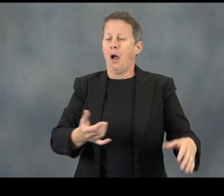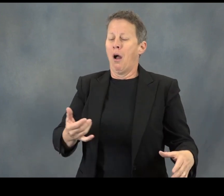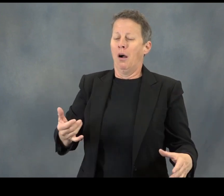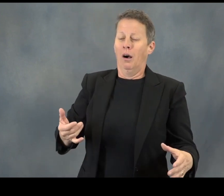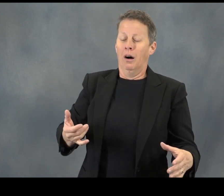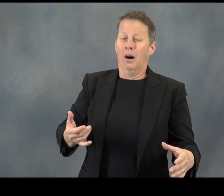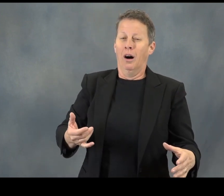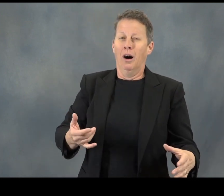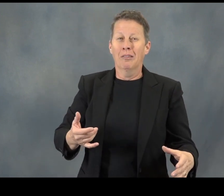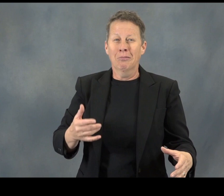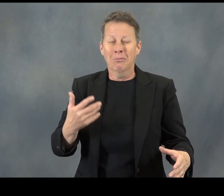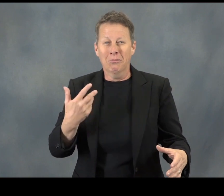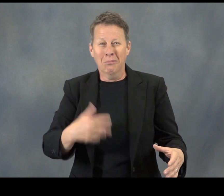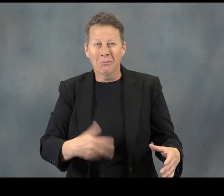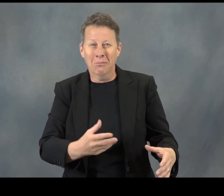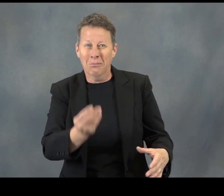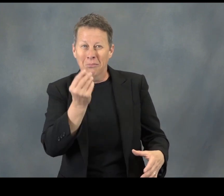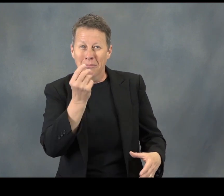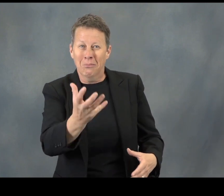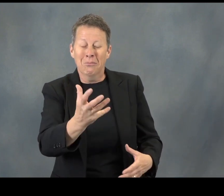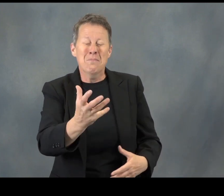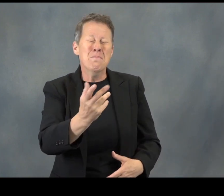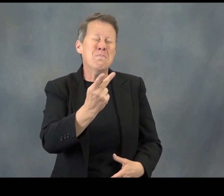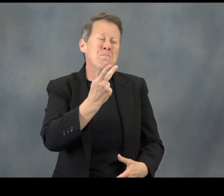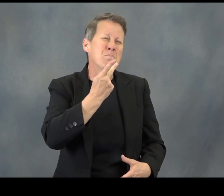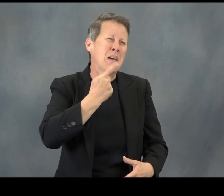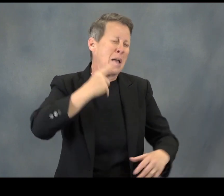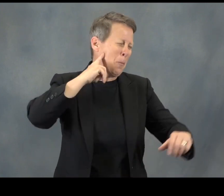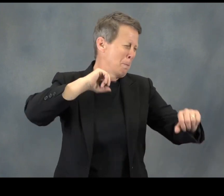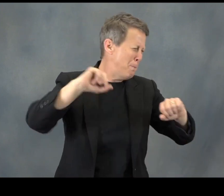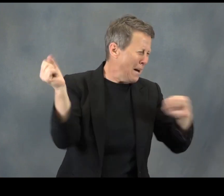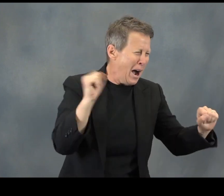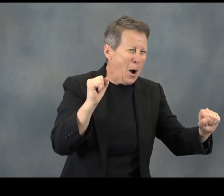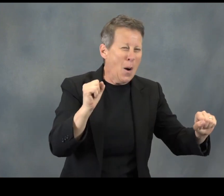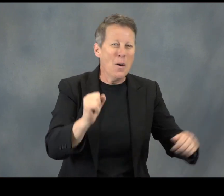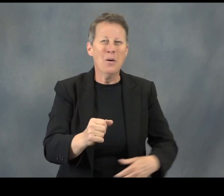brightest neon blue and the brightest neon pink you'll ever see!